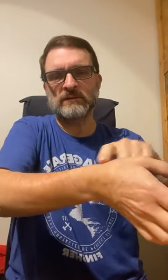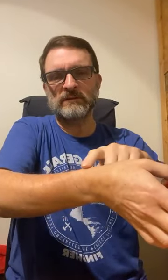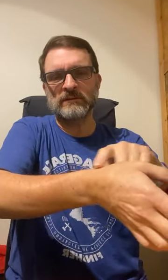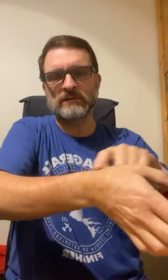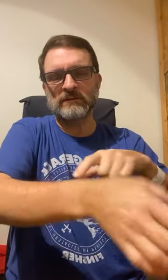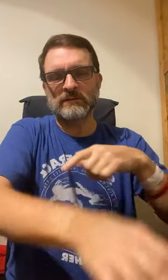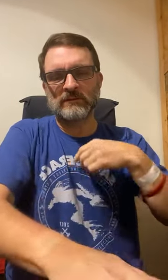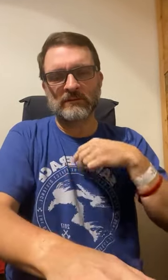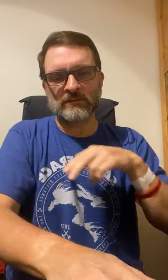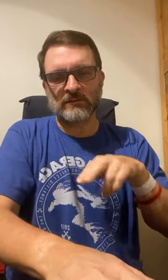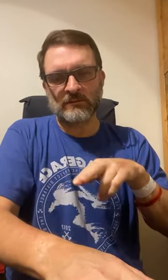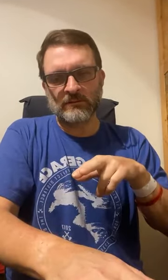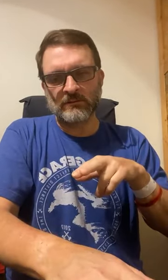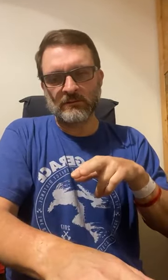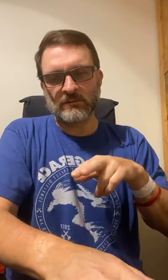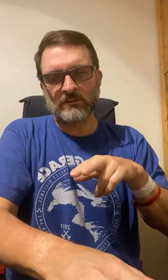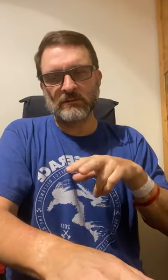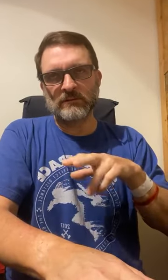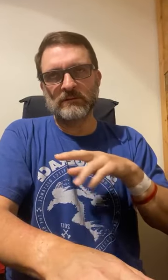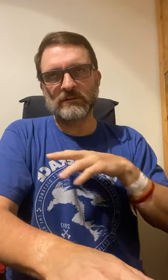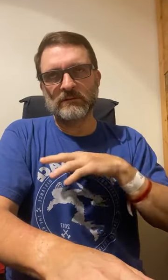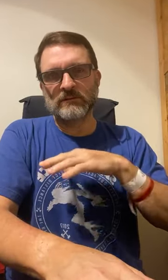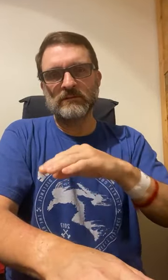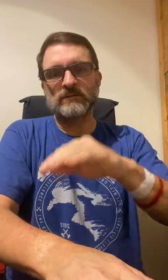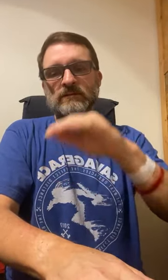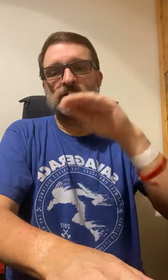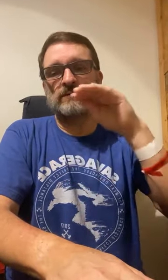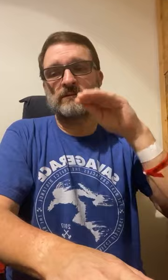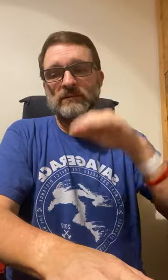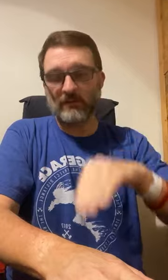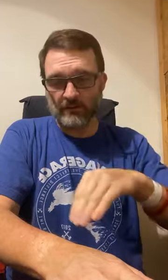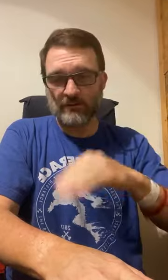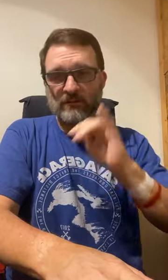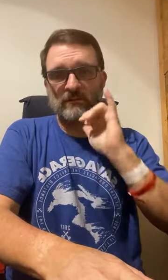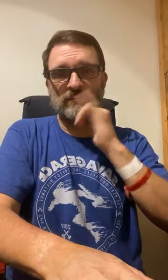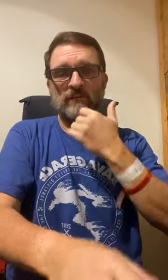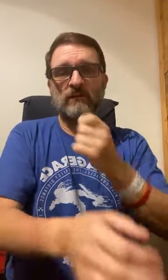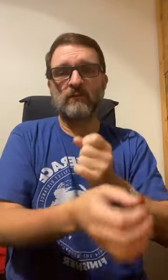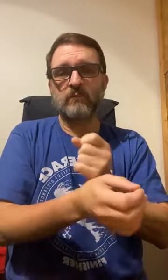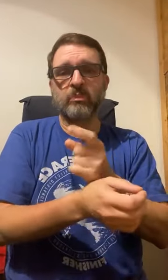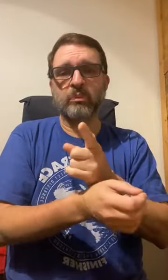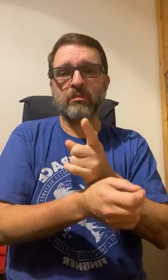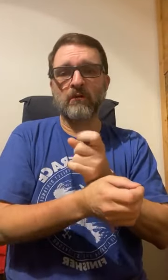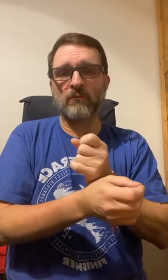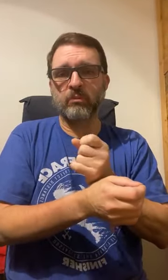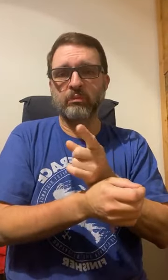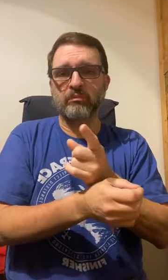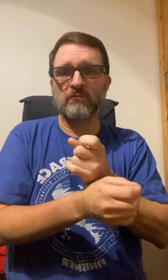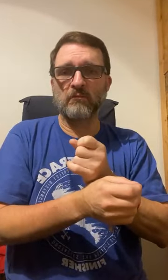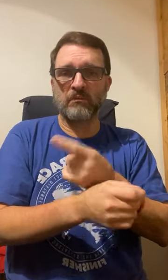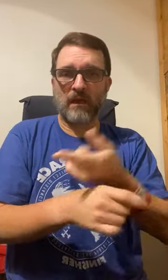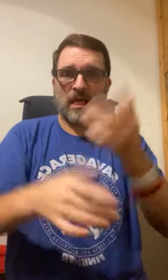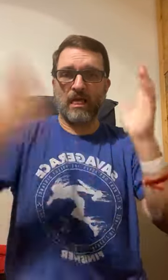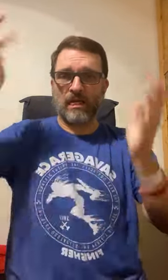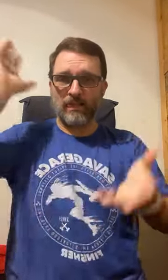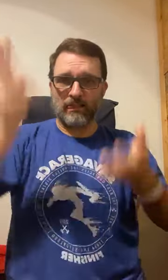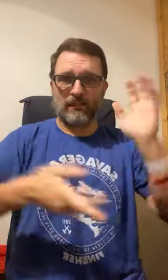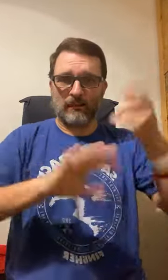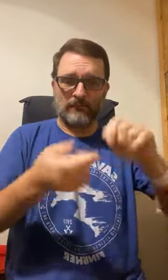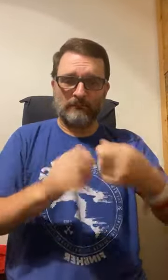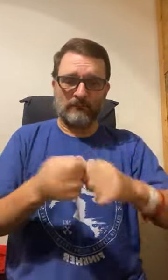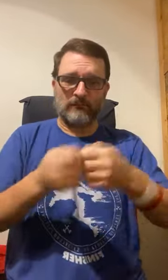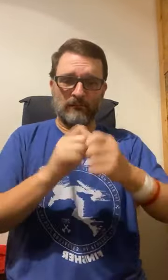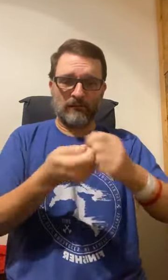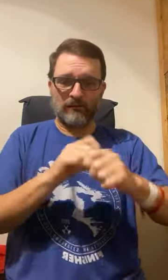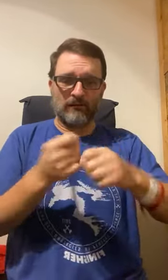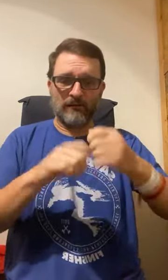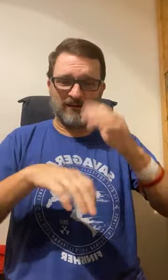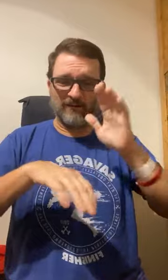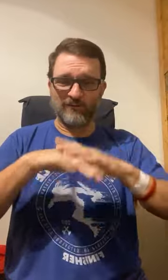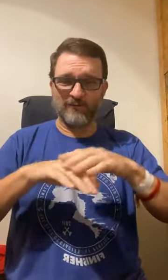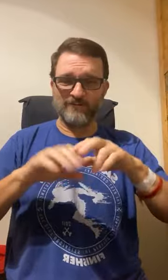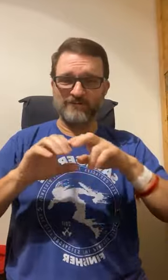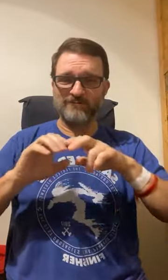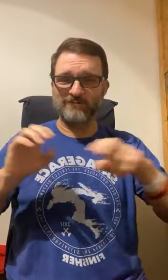So they found a thicker area around my thumb - side of my hand area.